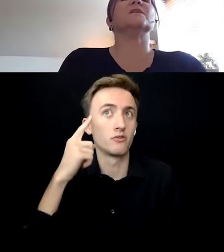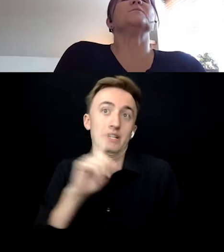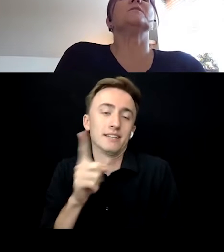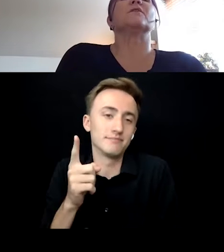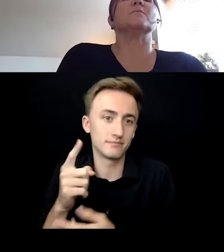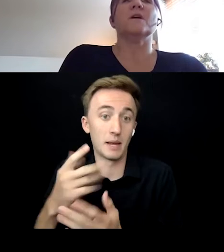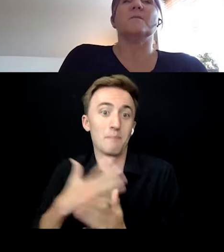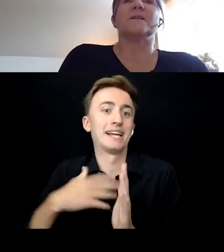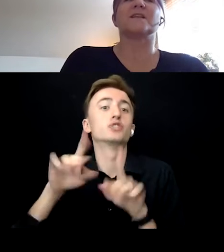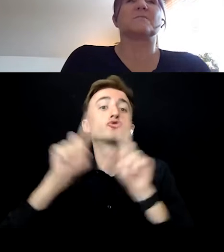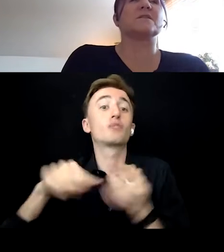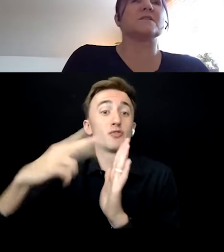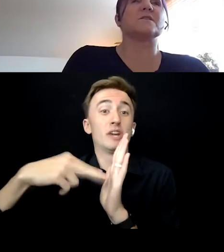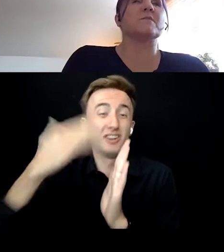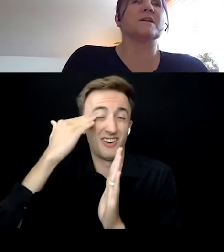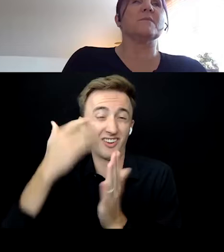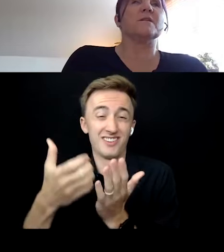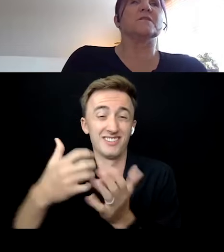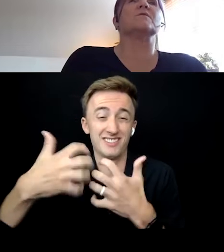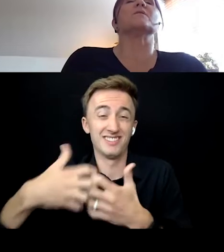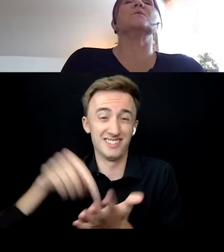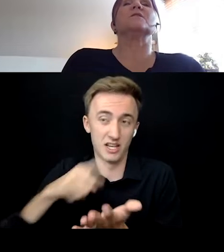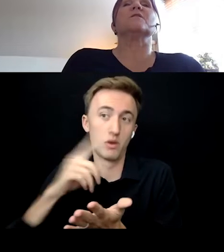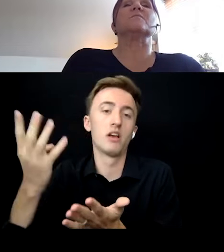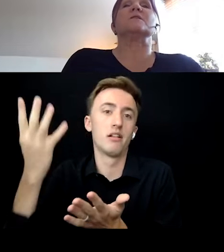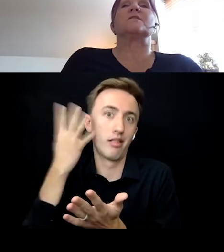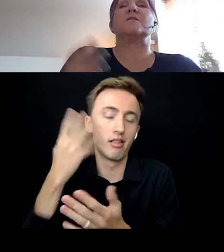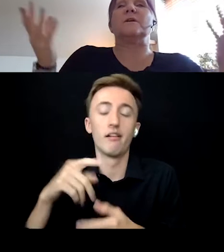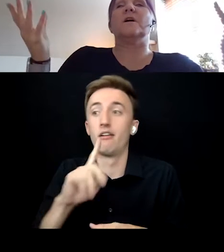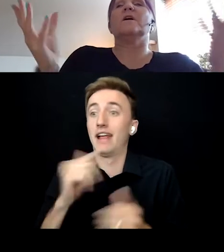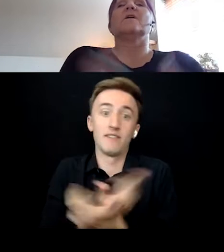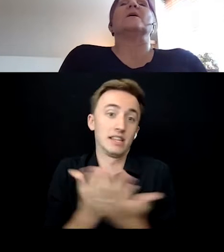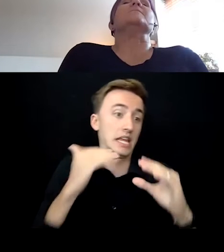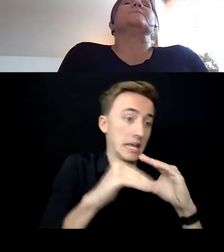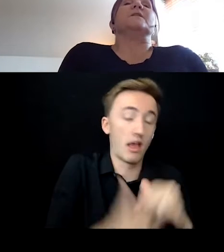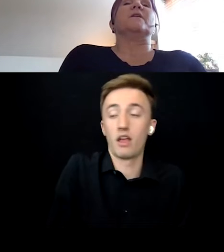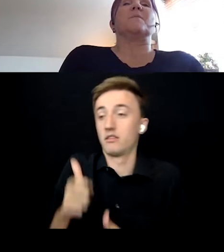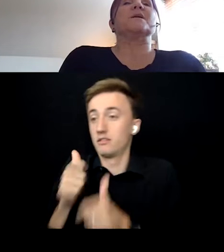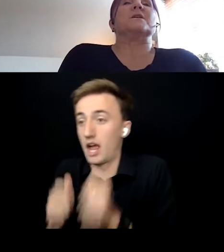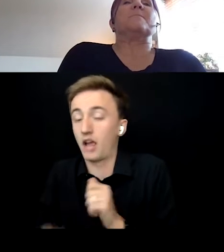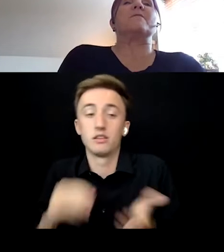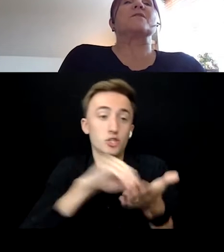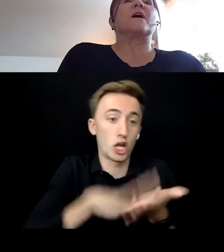tells me for my text messages to my emails to my Word documents to you get the picture, everything